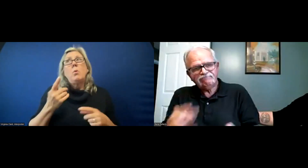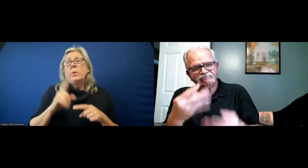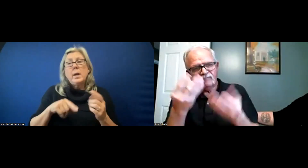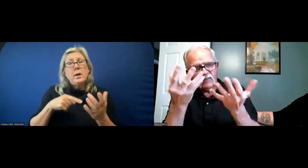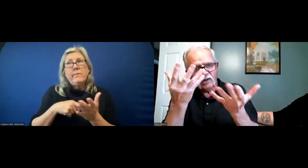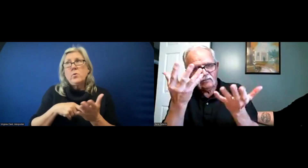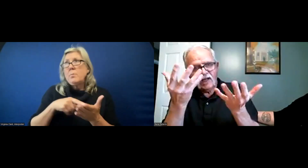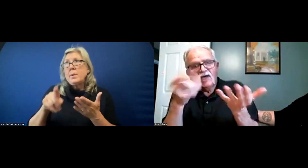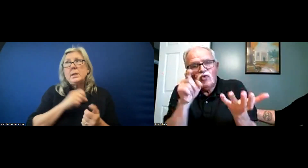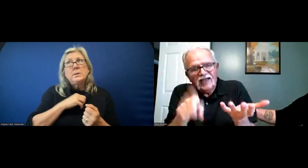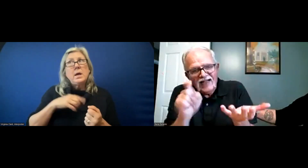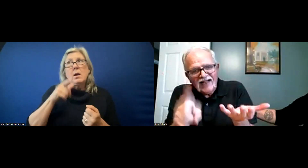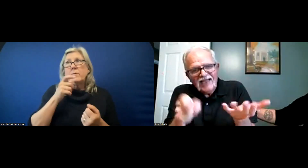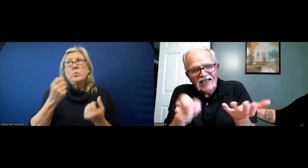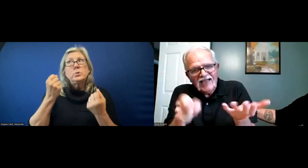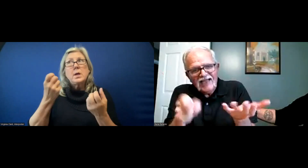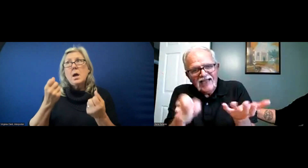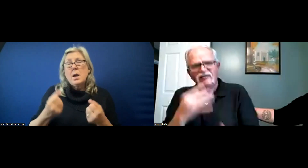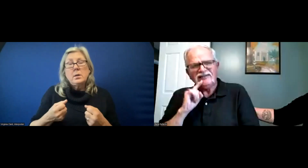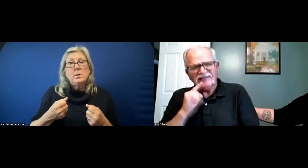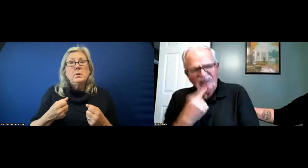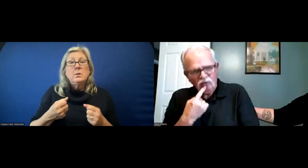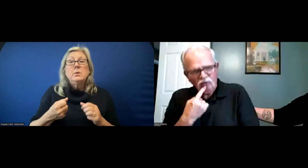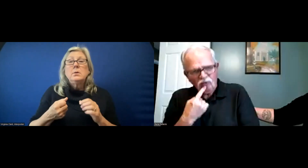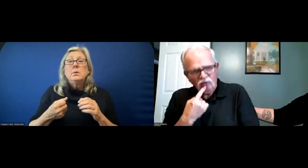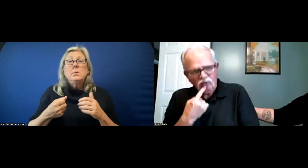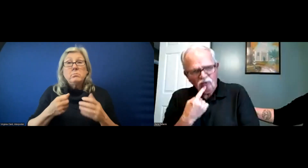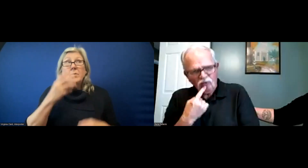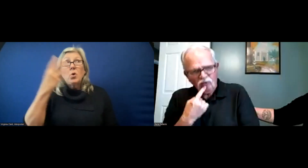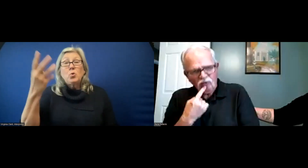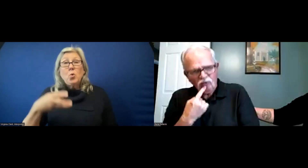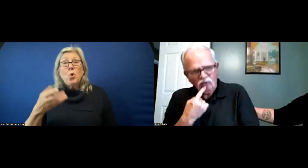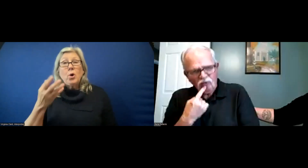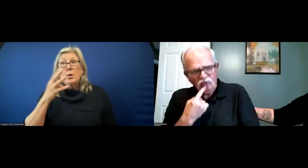staff who can sign. So this was ignored. And this is happening